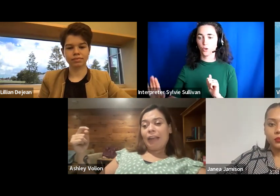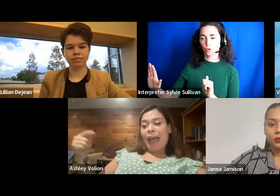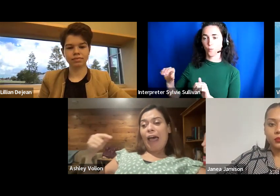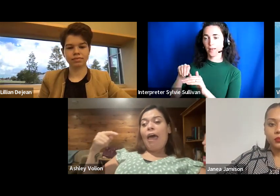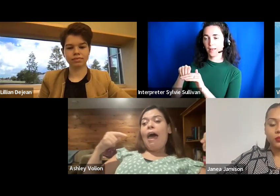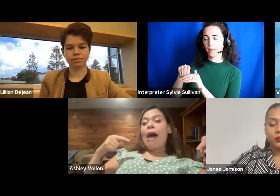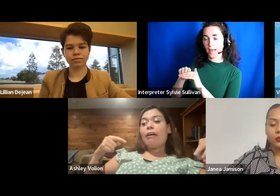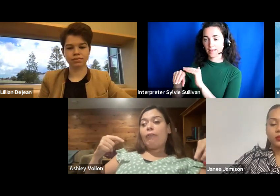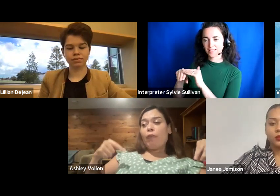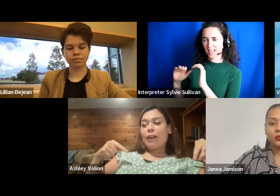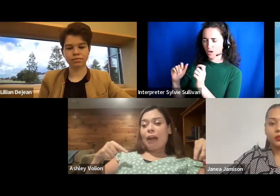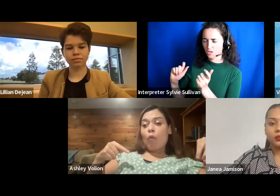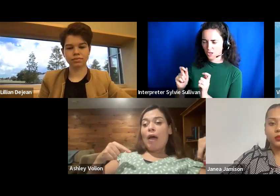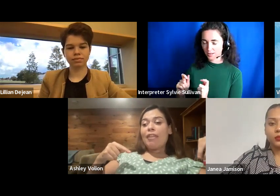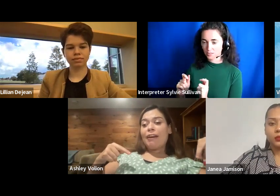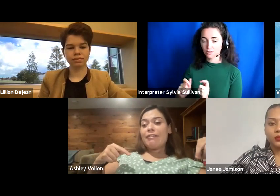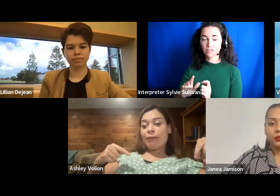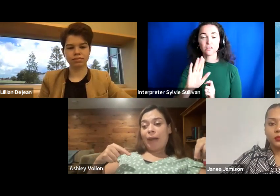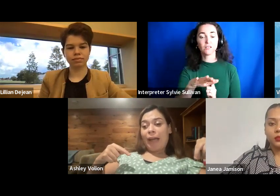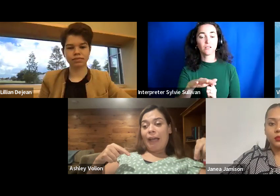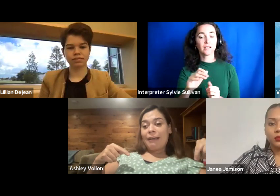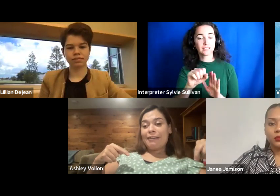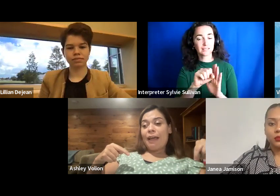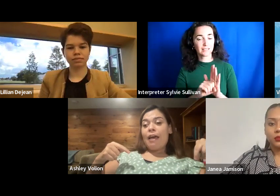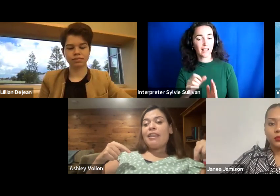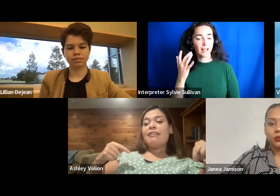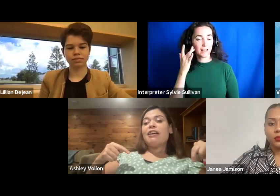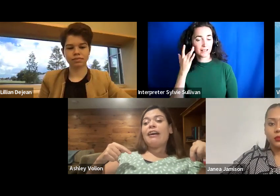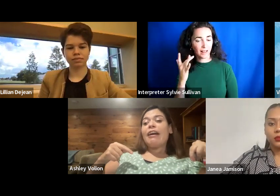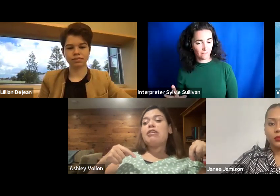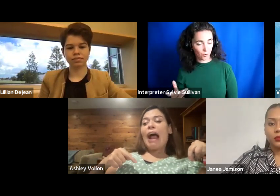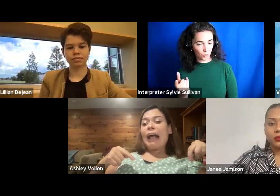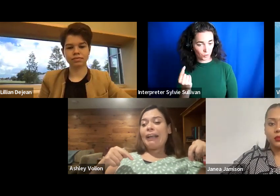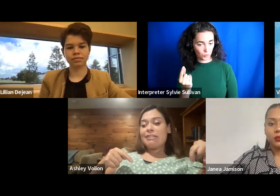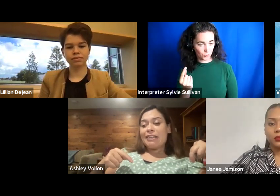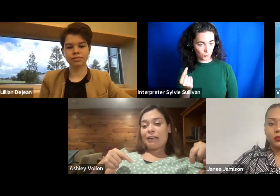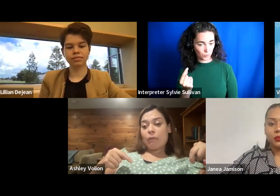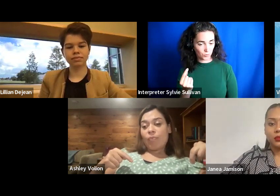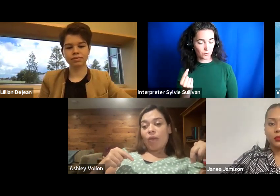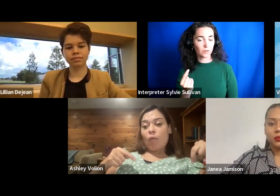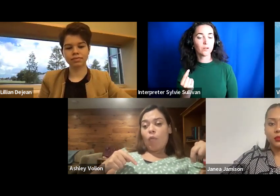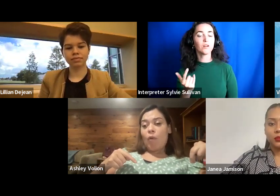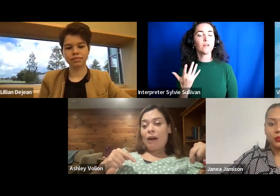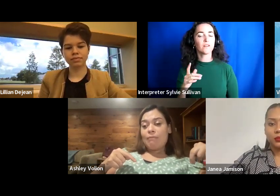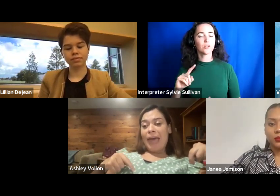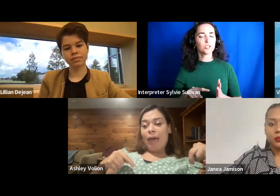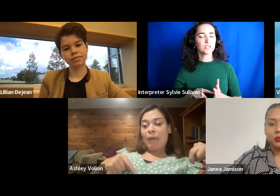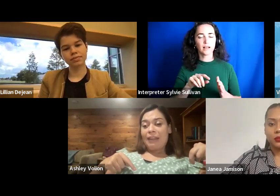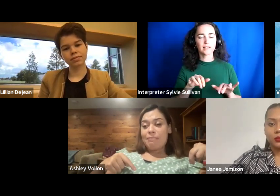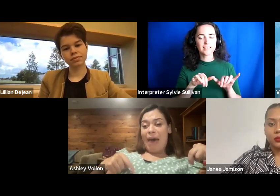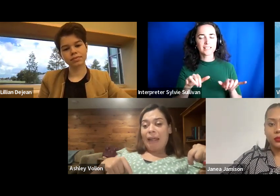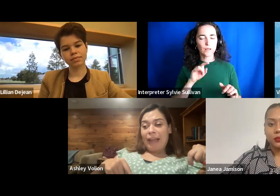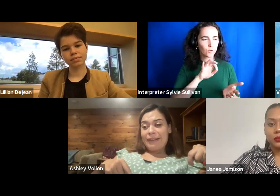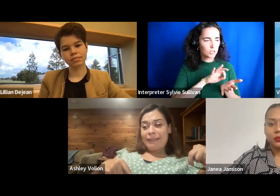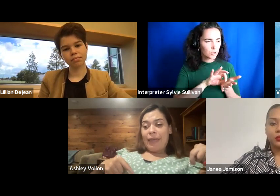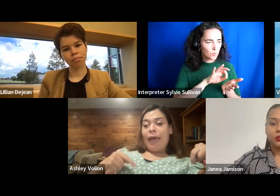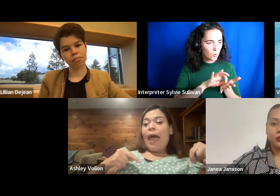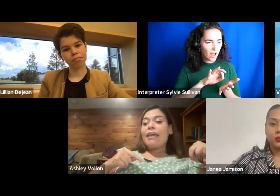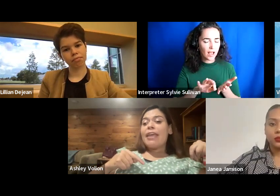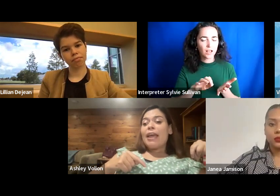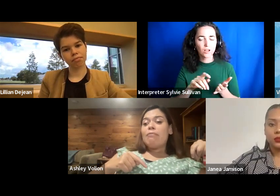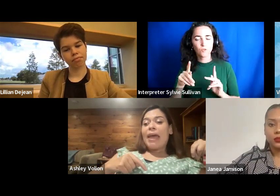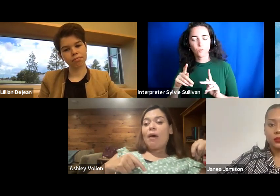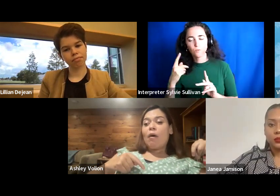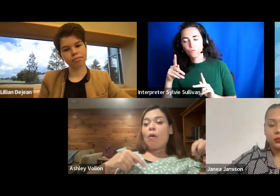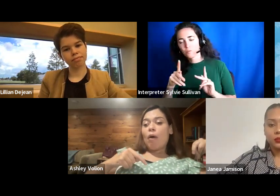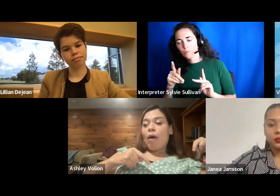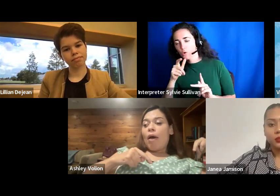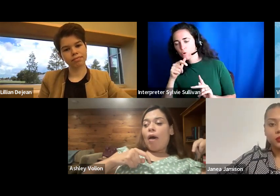And in Count California what they're doing is they started a tracking system for met mail and ballads, and they mail.